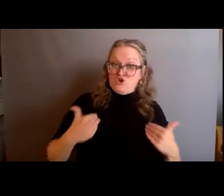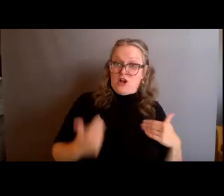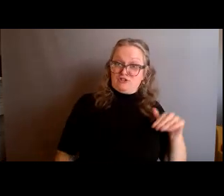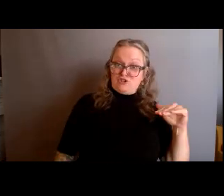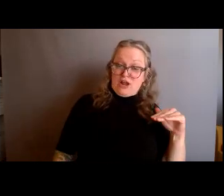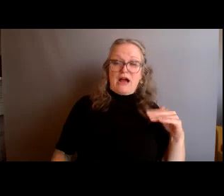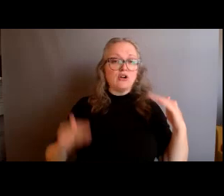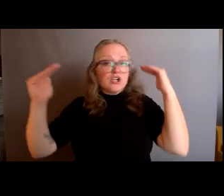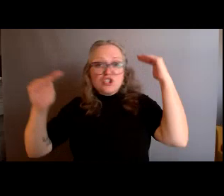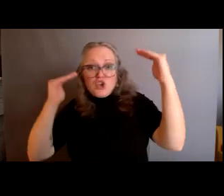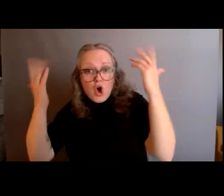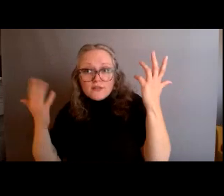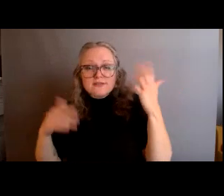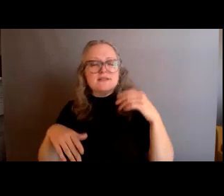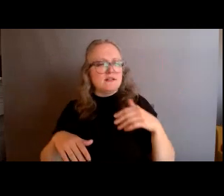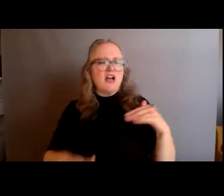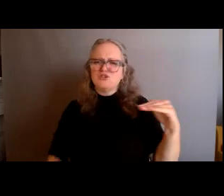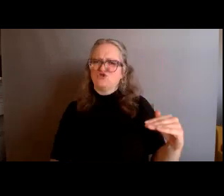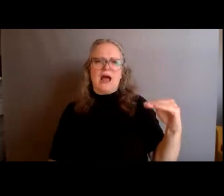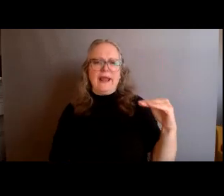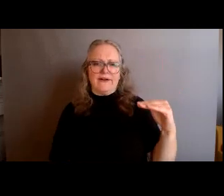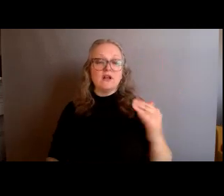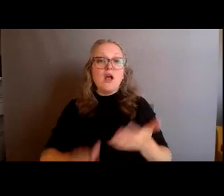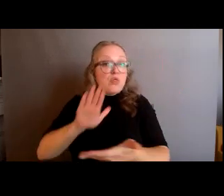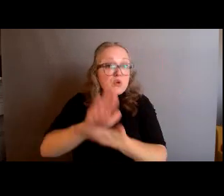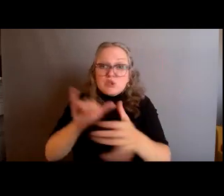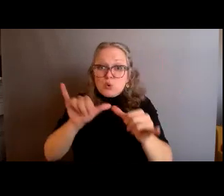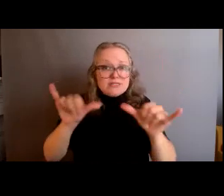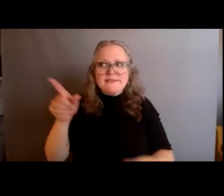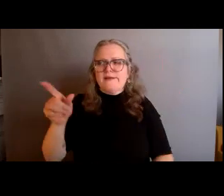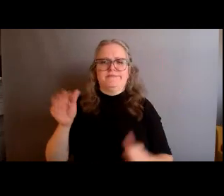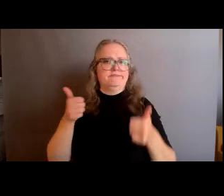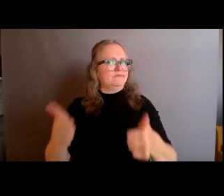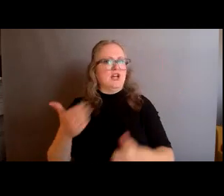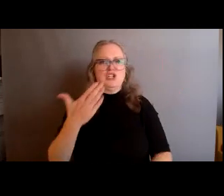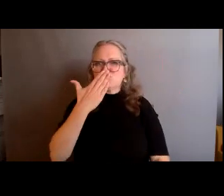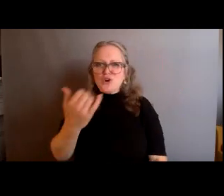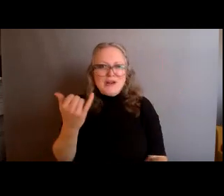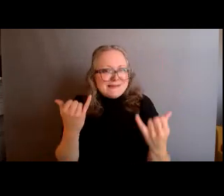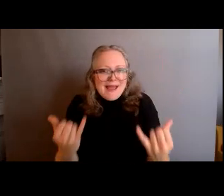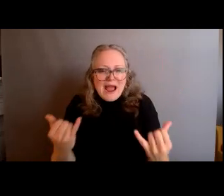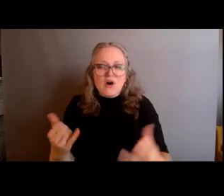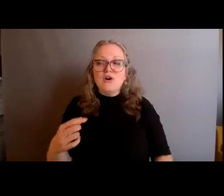Just as a child and the school system does great now at this, you know, we we get newborns now.